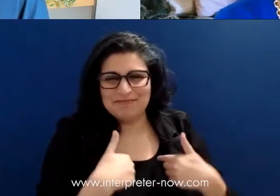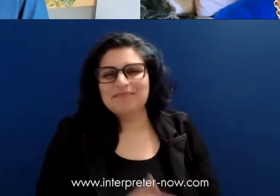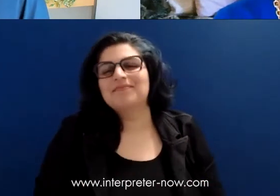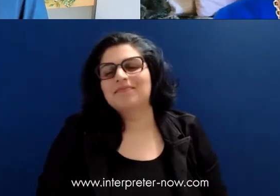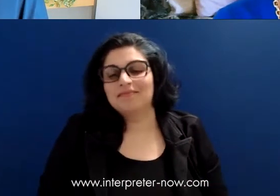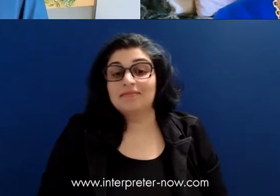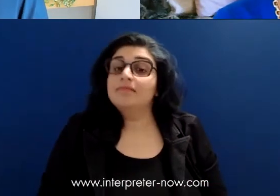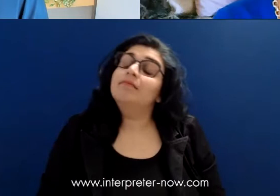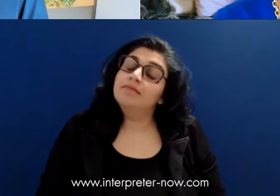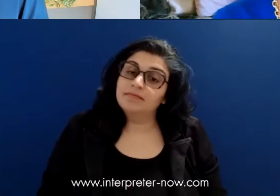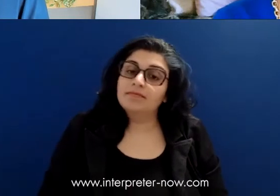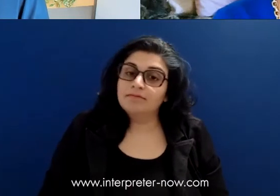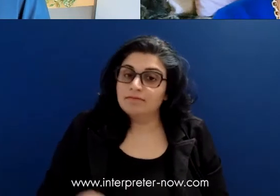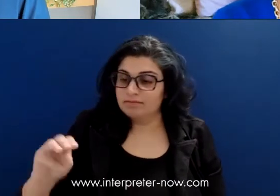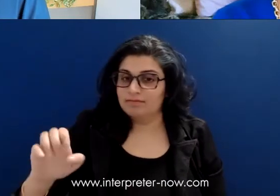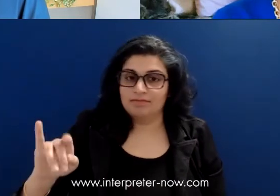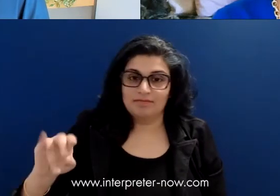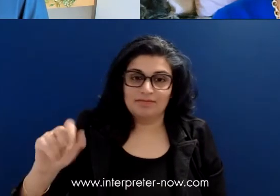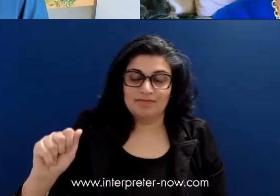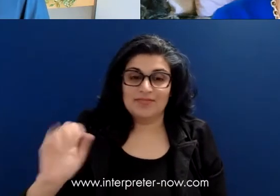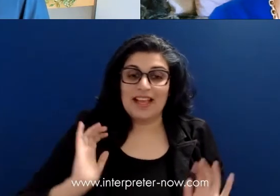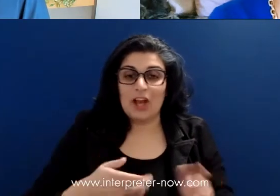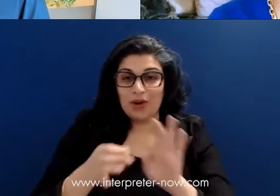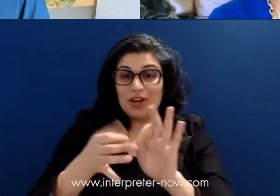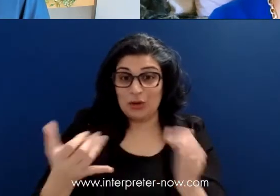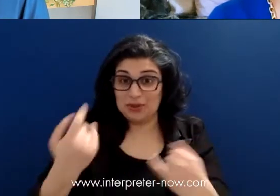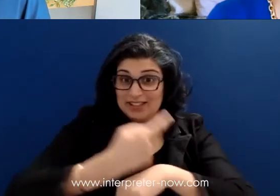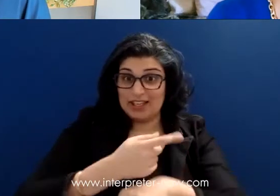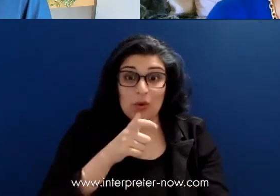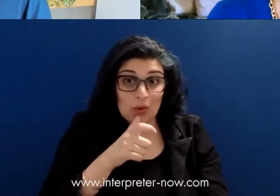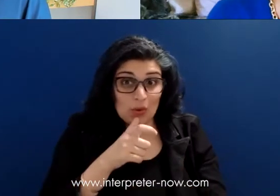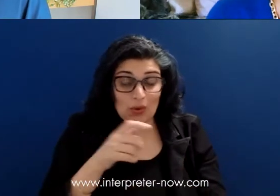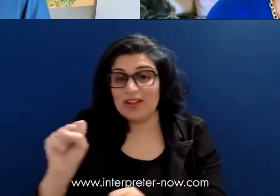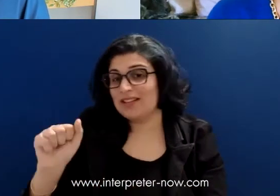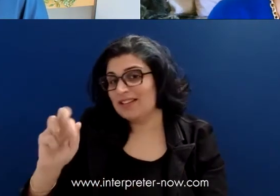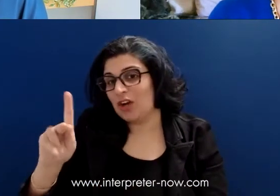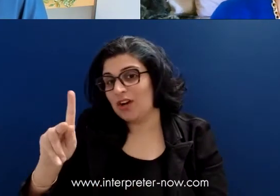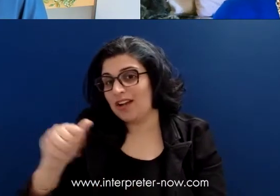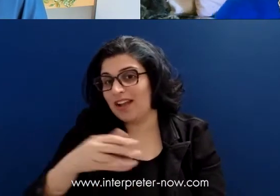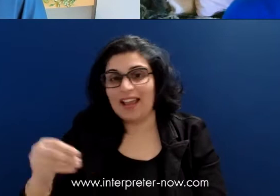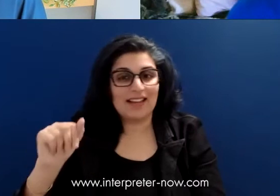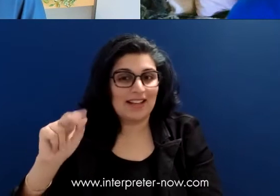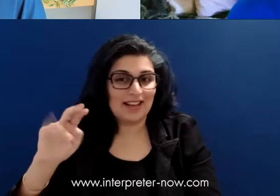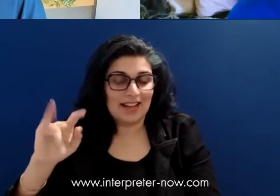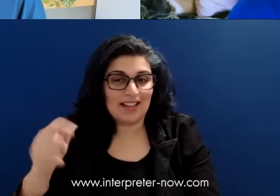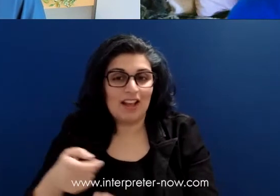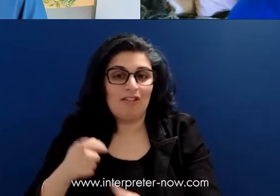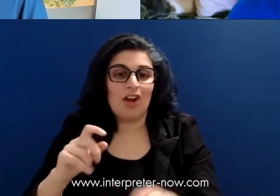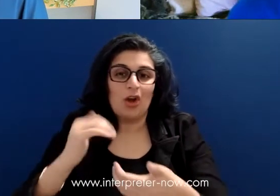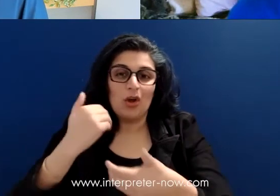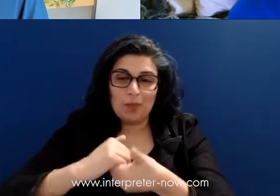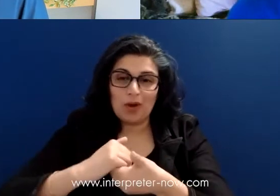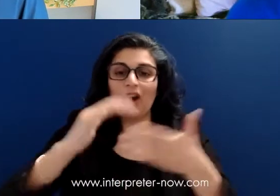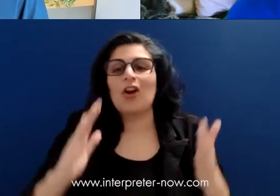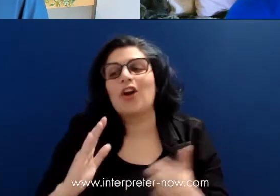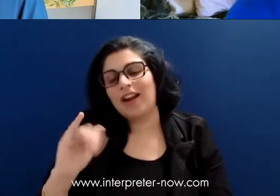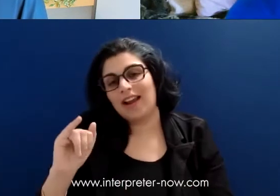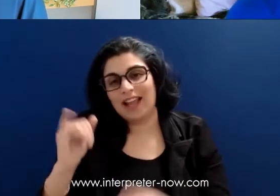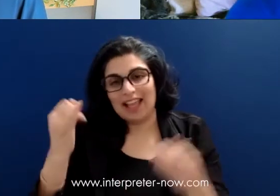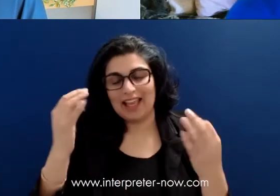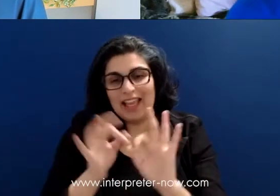Our interpreters today are Sarika and Anita, from our partner Interpreter Now: